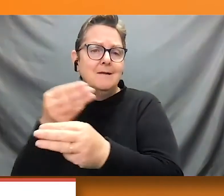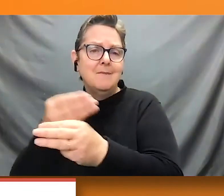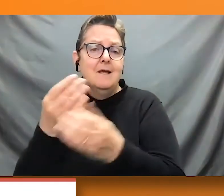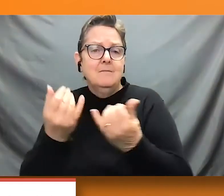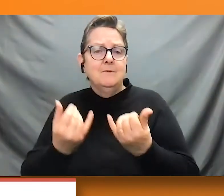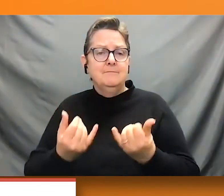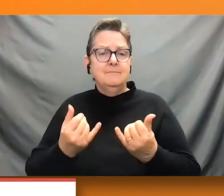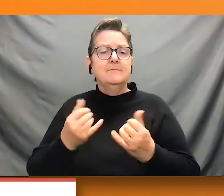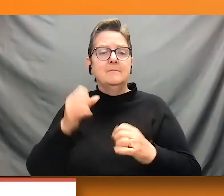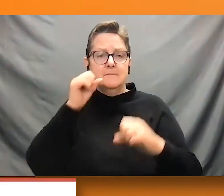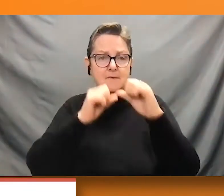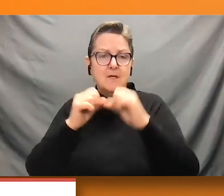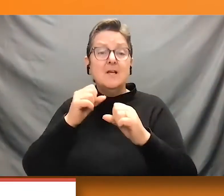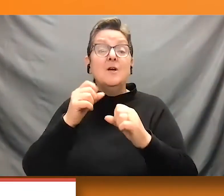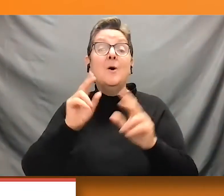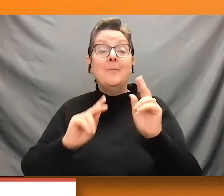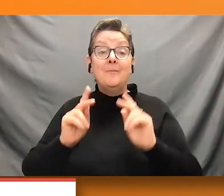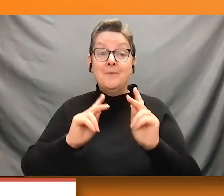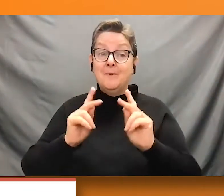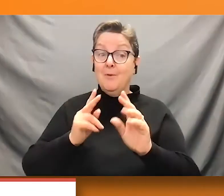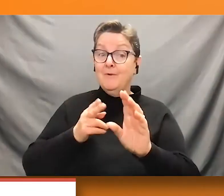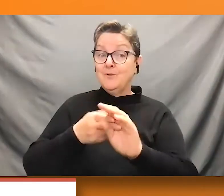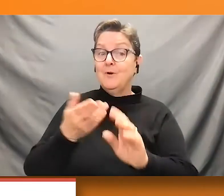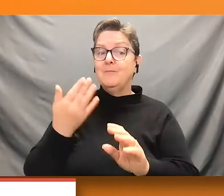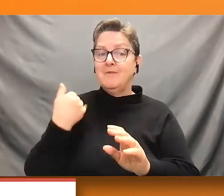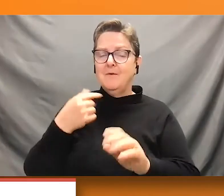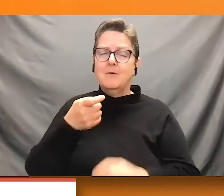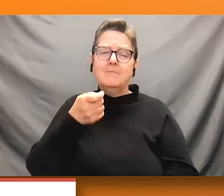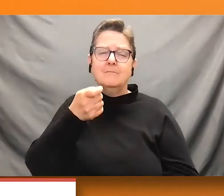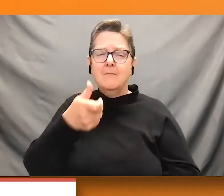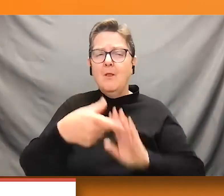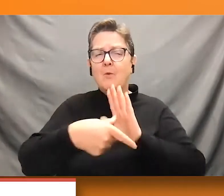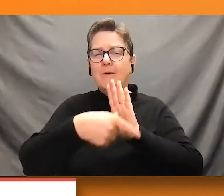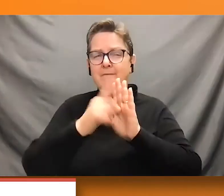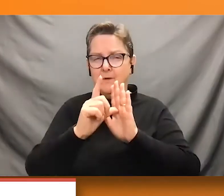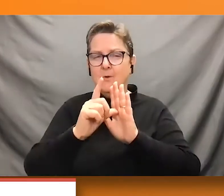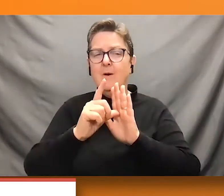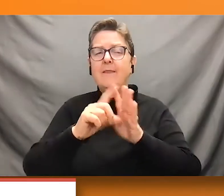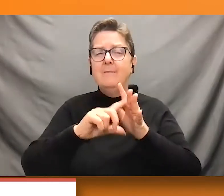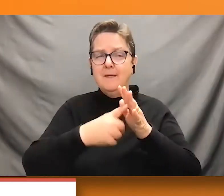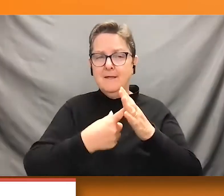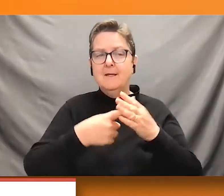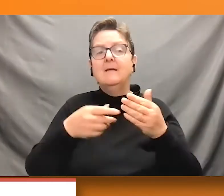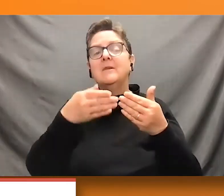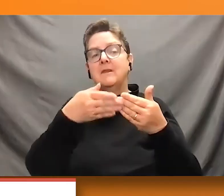So, for some of you who attended the first one, there'll be a tiny bit of review at the beginning, but then it's gonna be all new material after that.